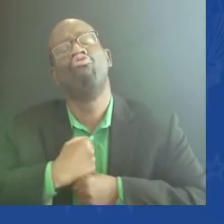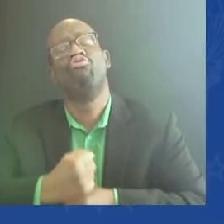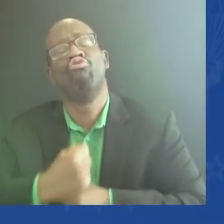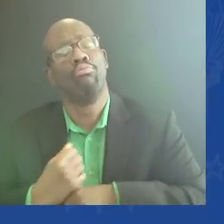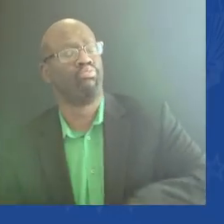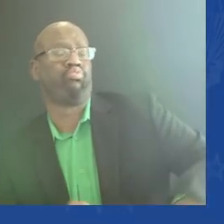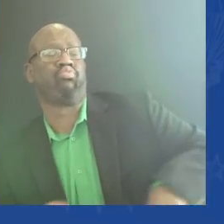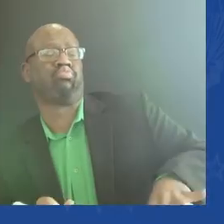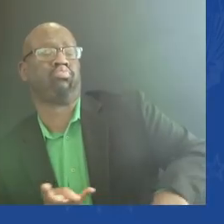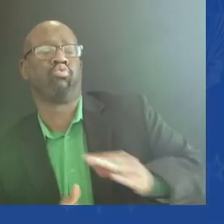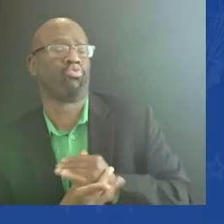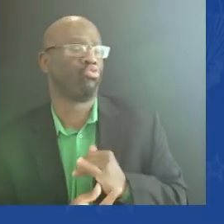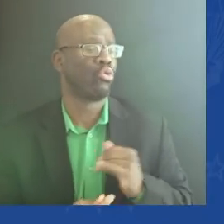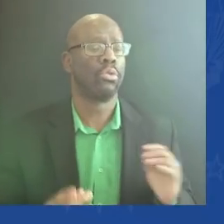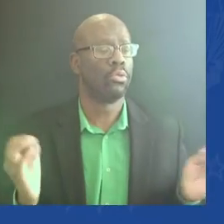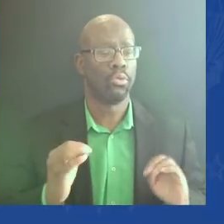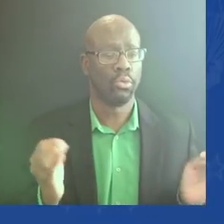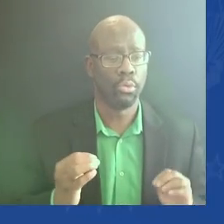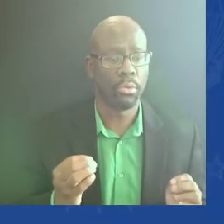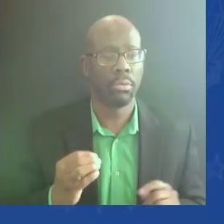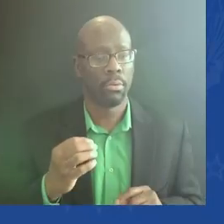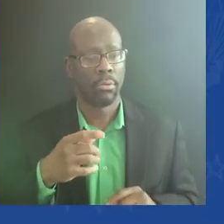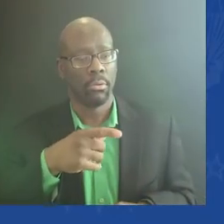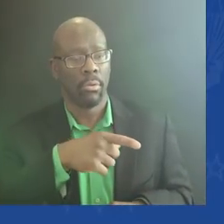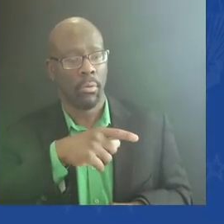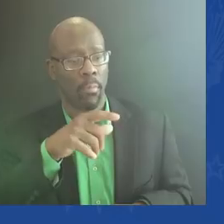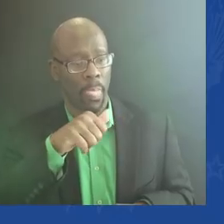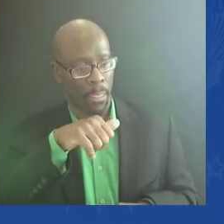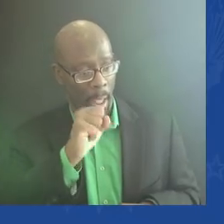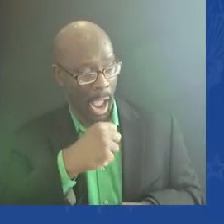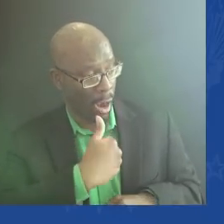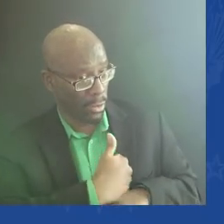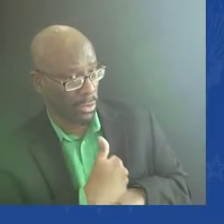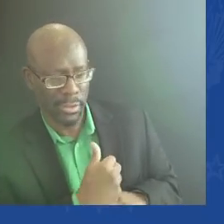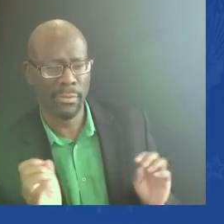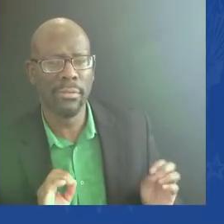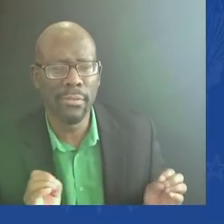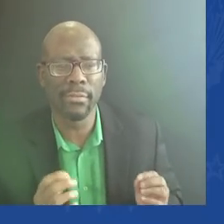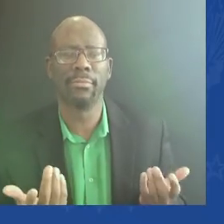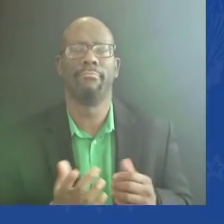for example, is -- is -- is not -- is not right.